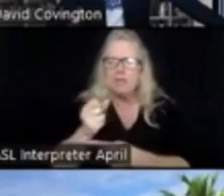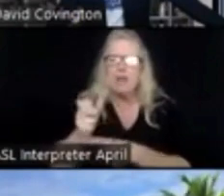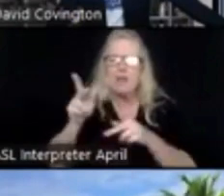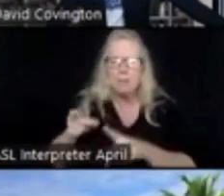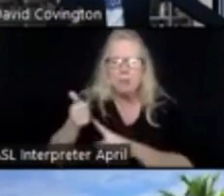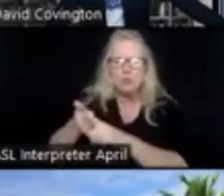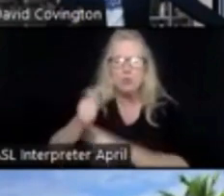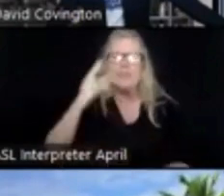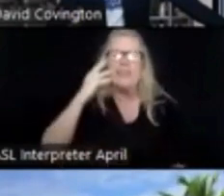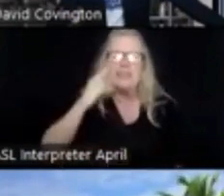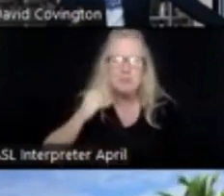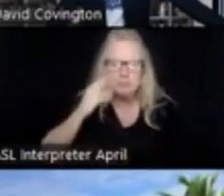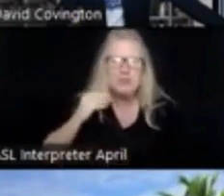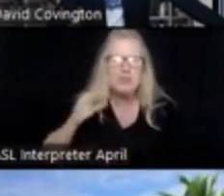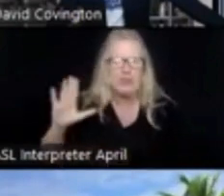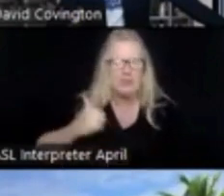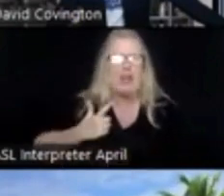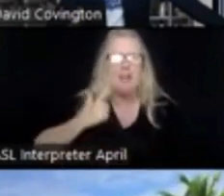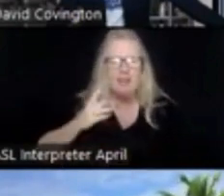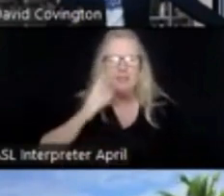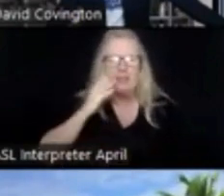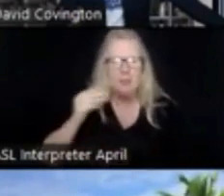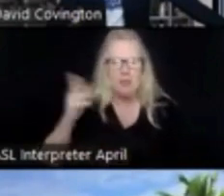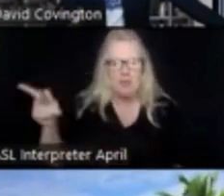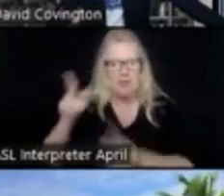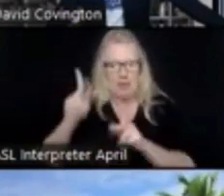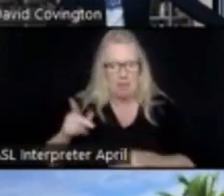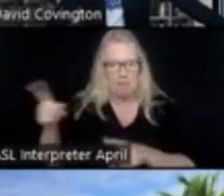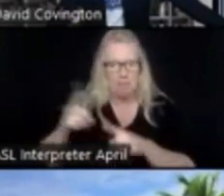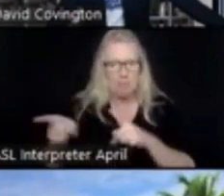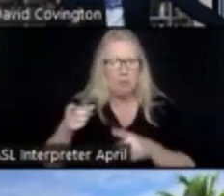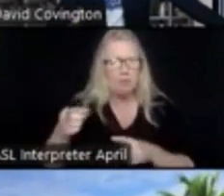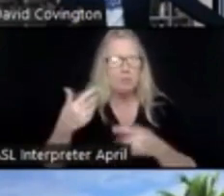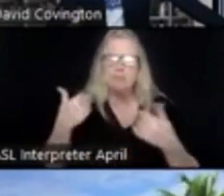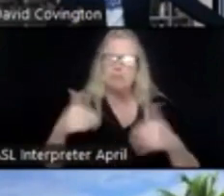THAT IS THE PERSON THAT CARRIED THE GREATEST VOICE.